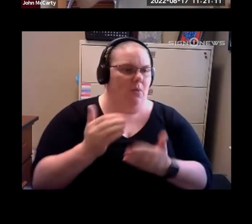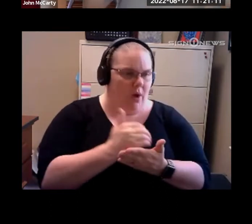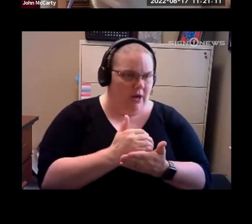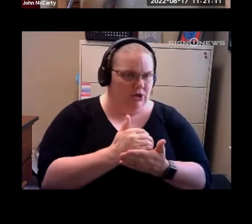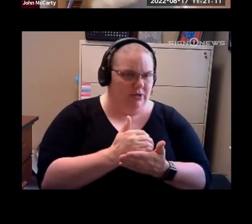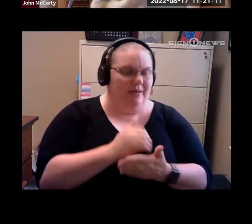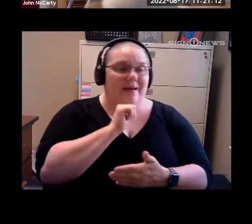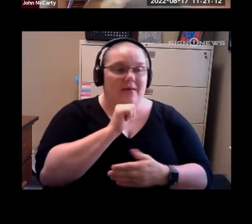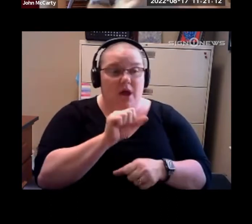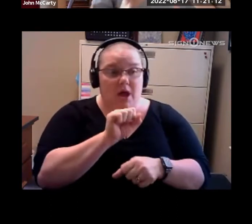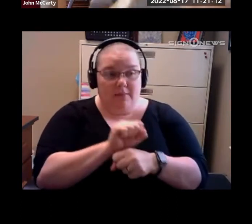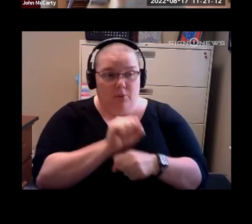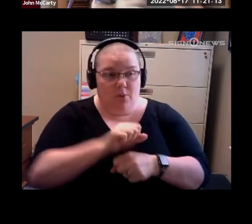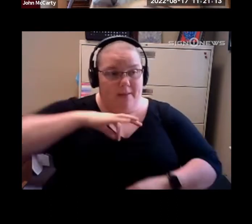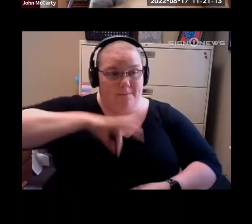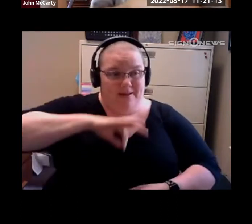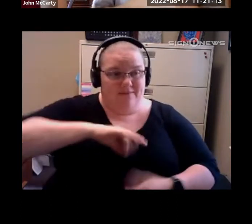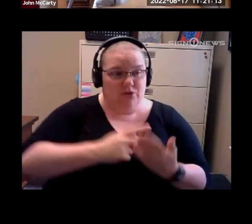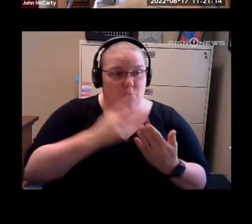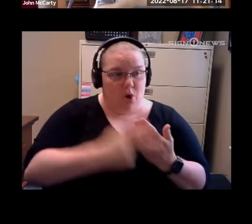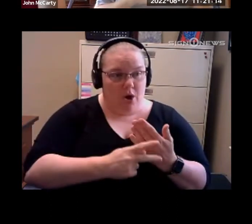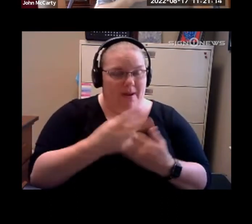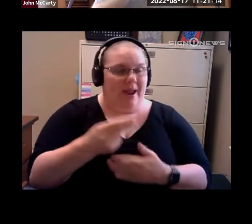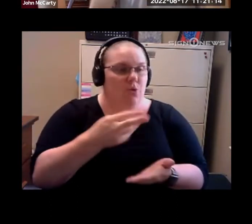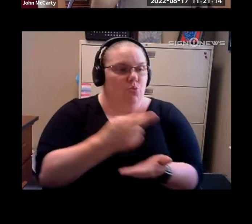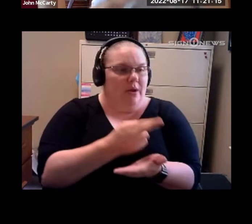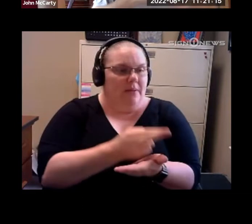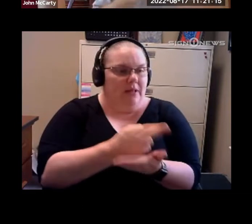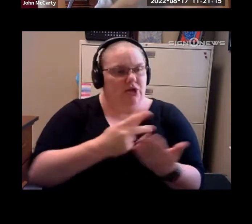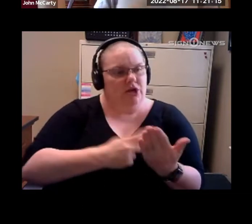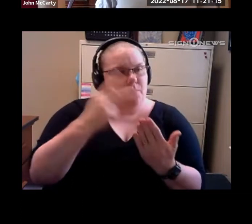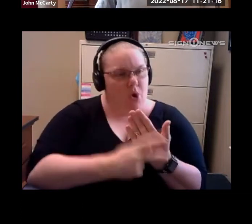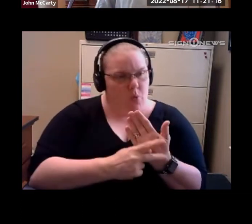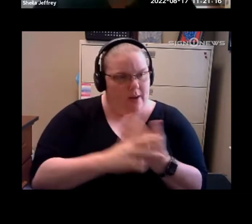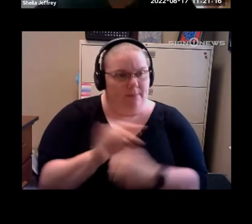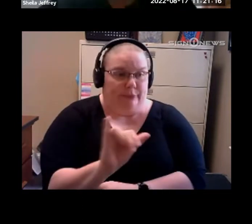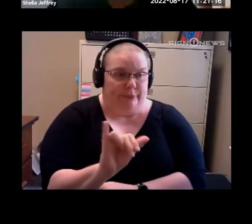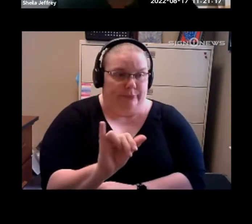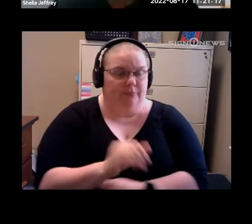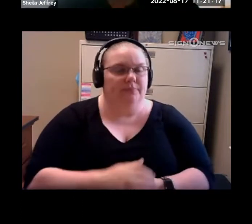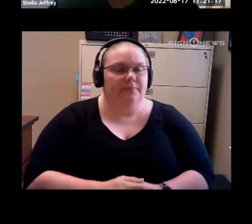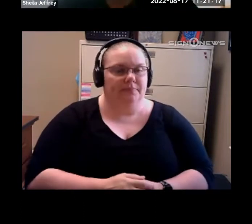benefits program and Rehabilitation programs our next set of candidates